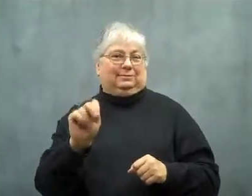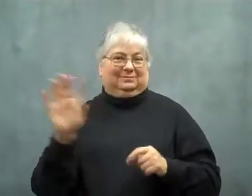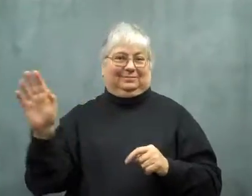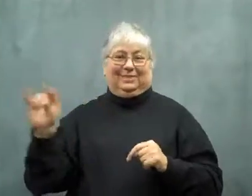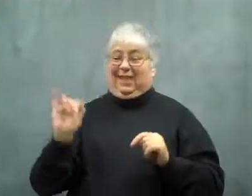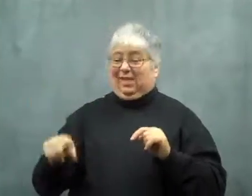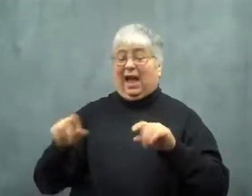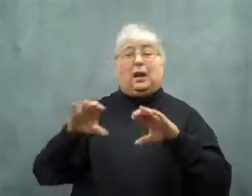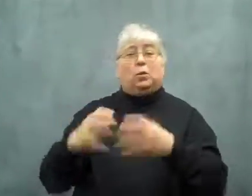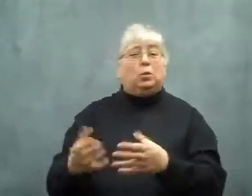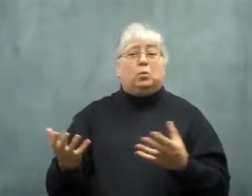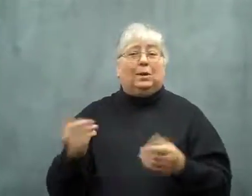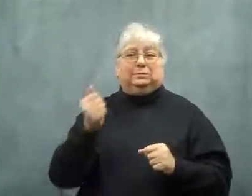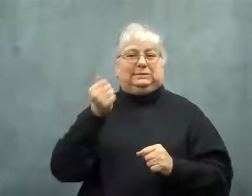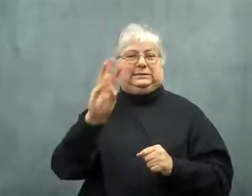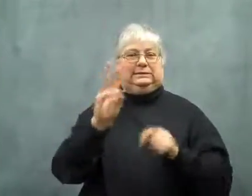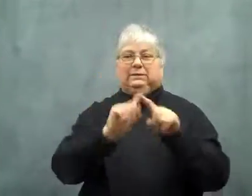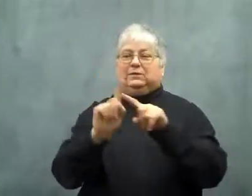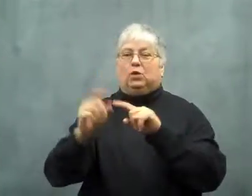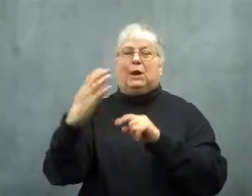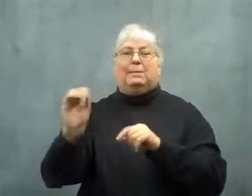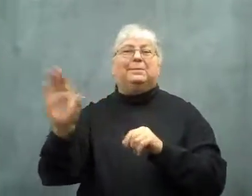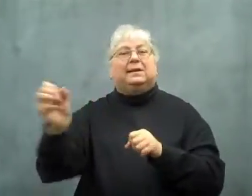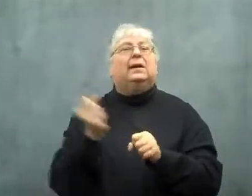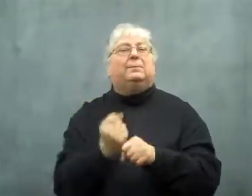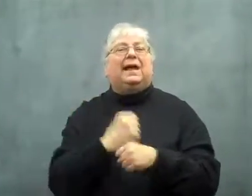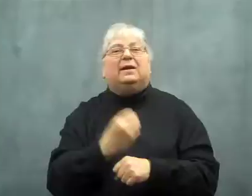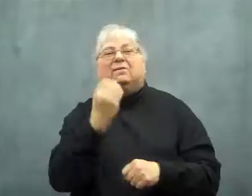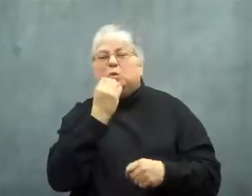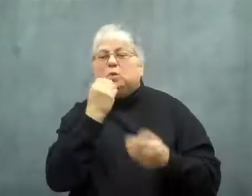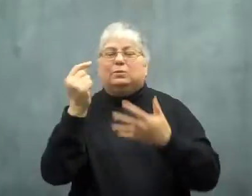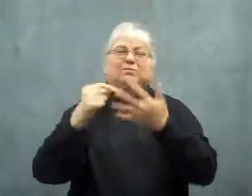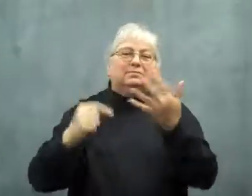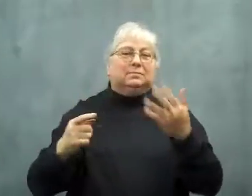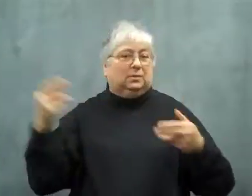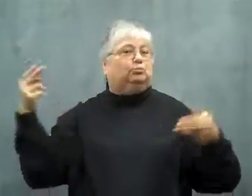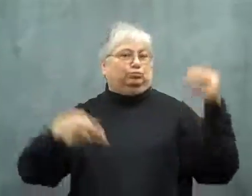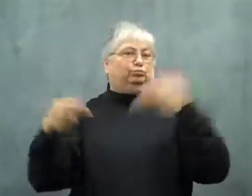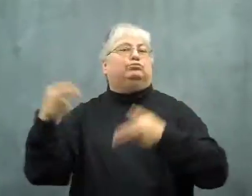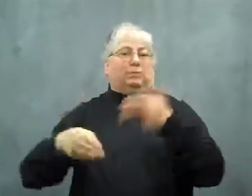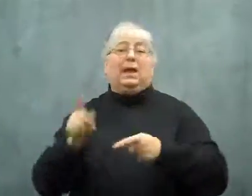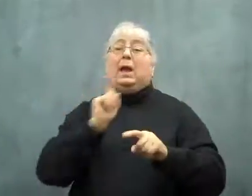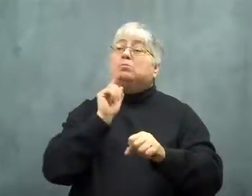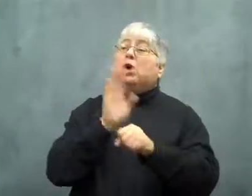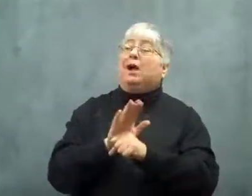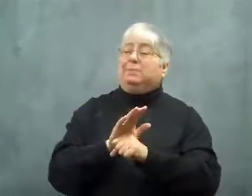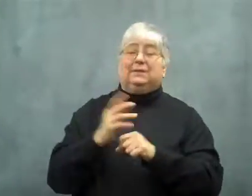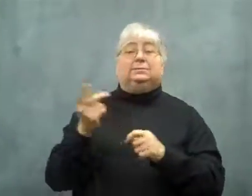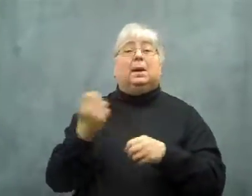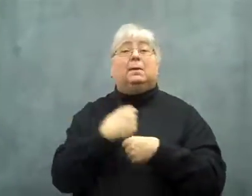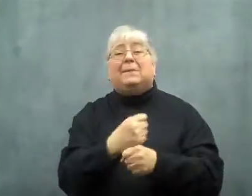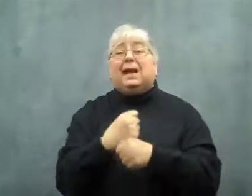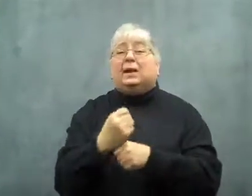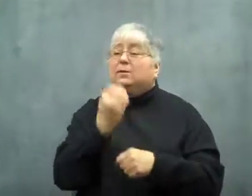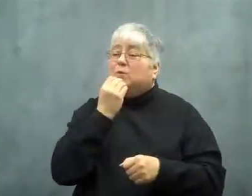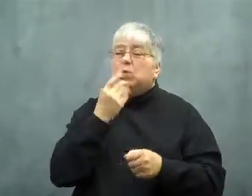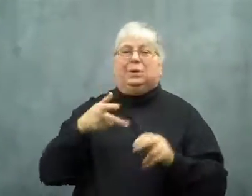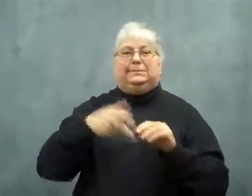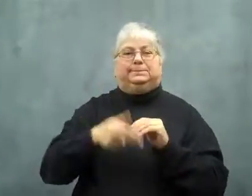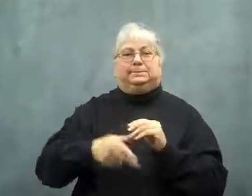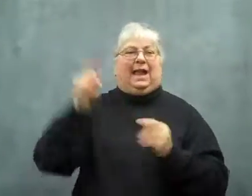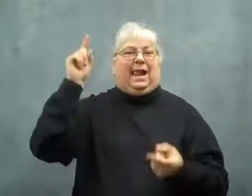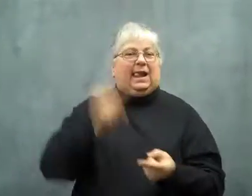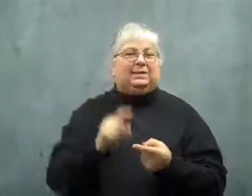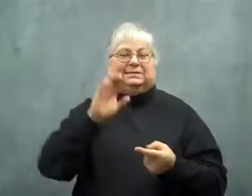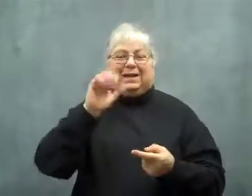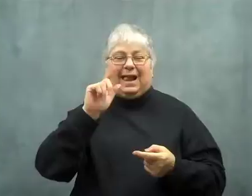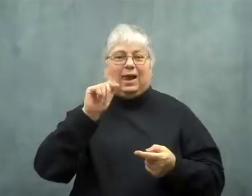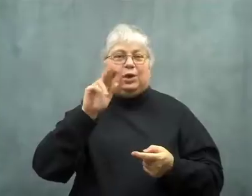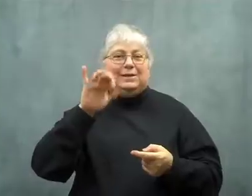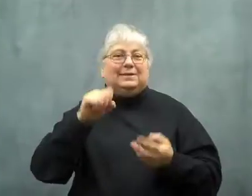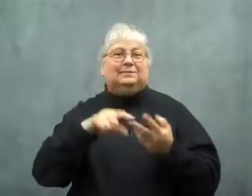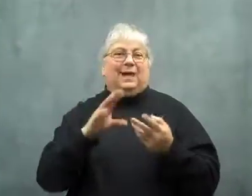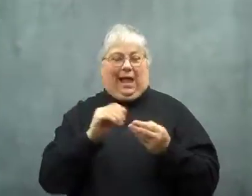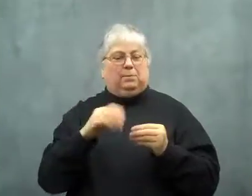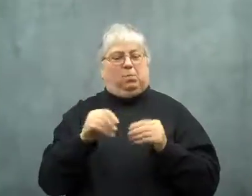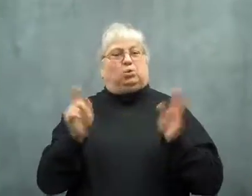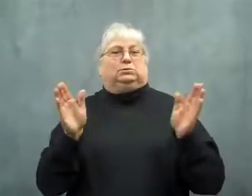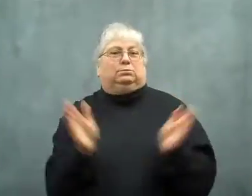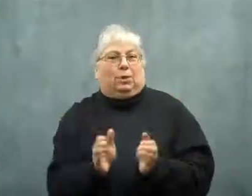Its membership consists of 16 food manufacturers.